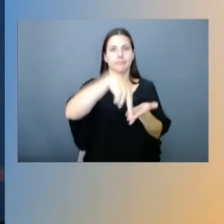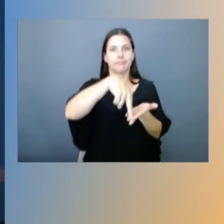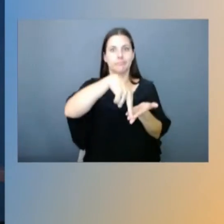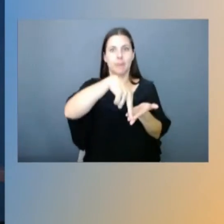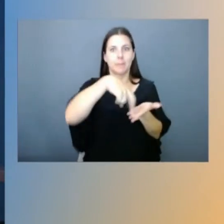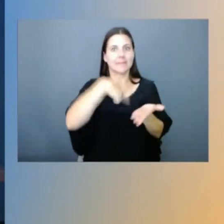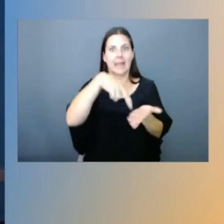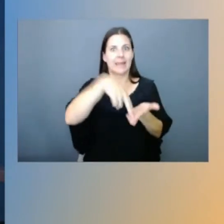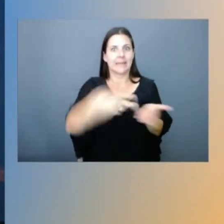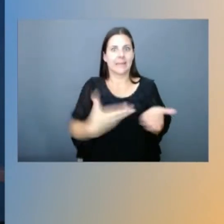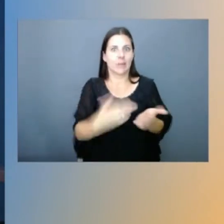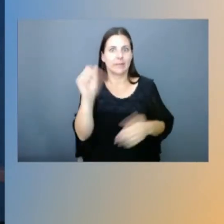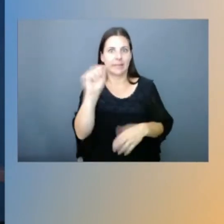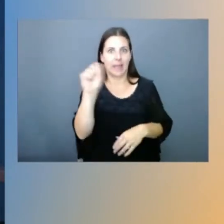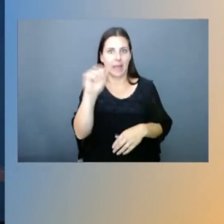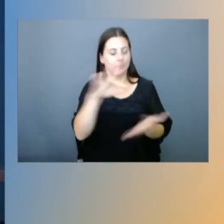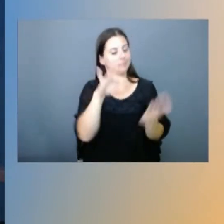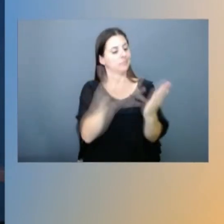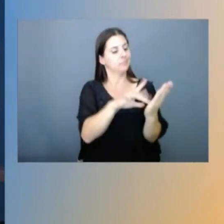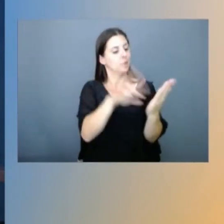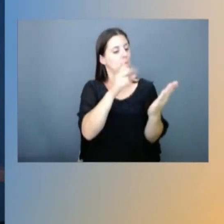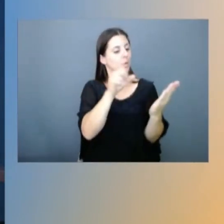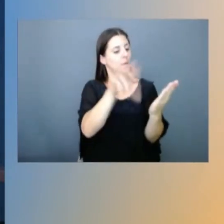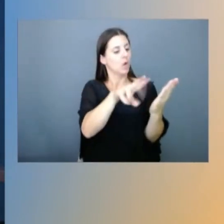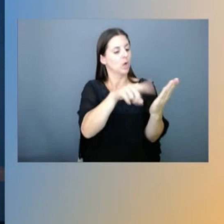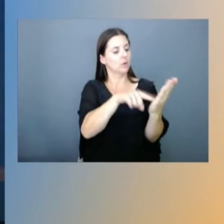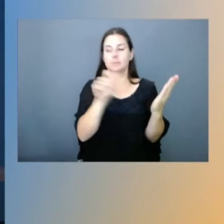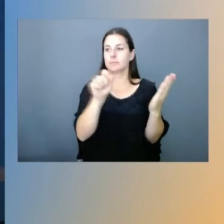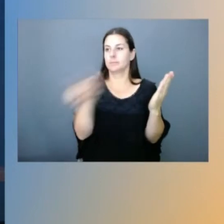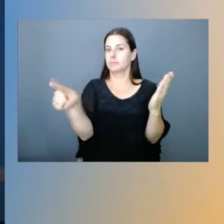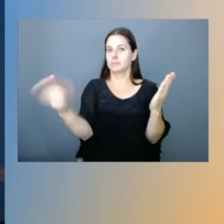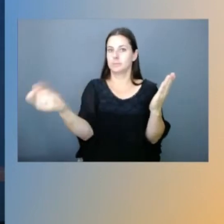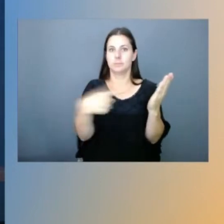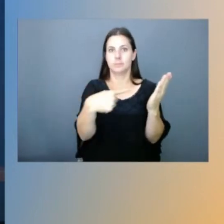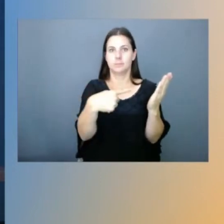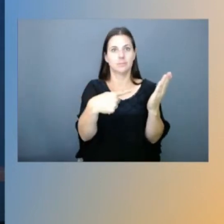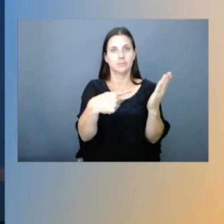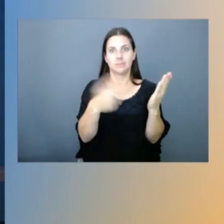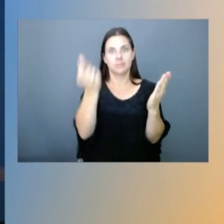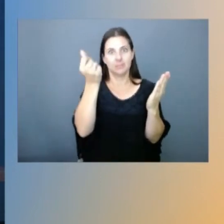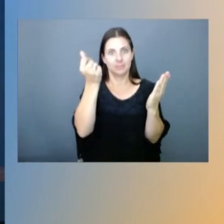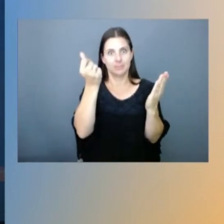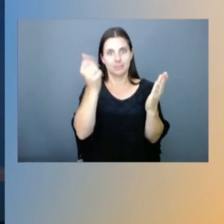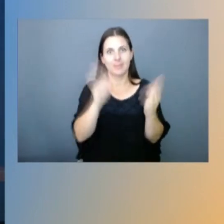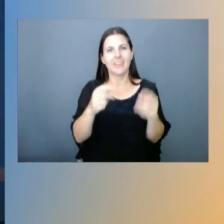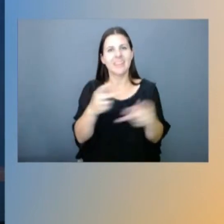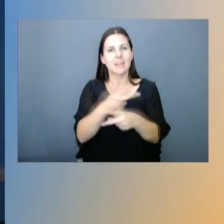and have someone, and have it come over immediately and that's an algorithm that's running behind figuring out